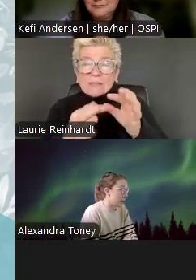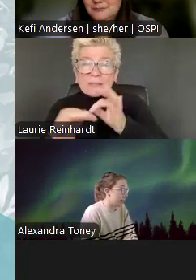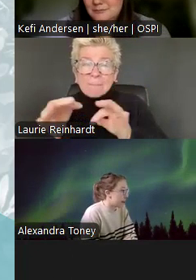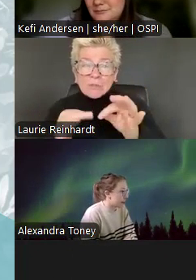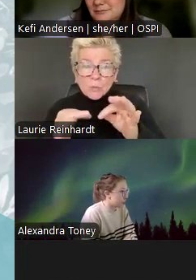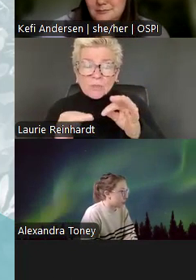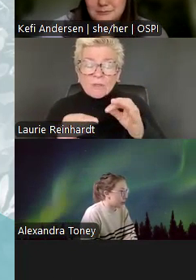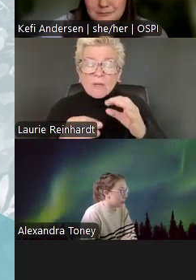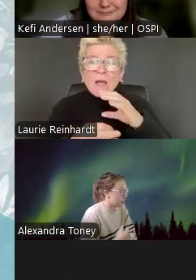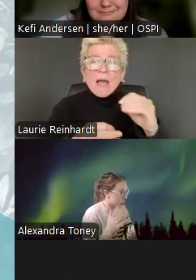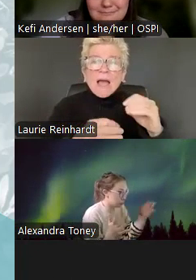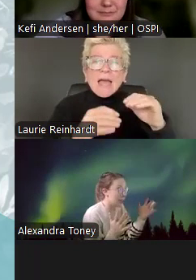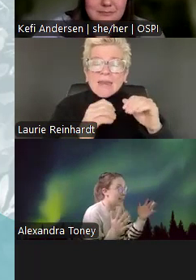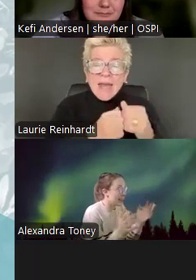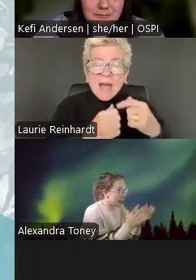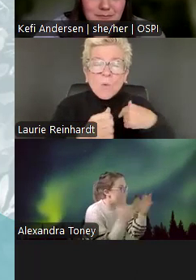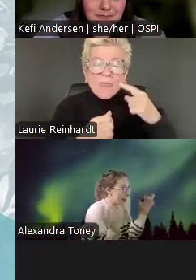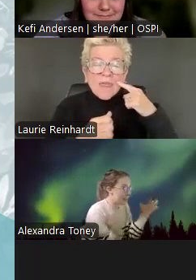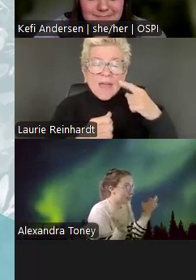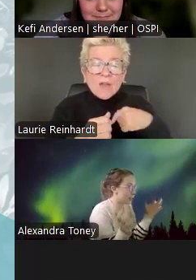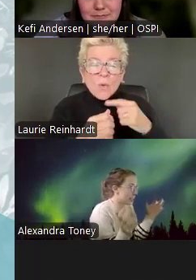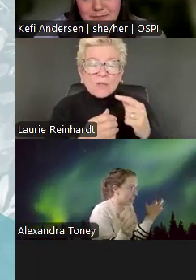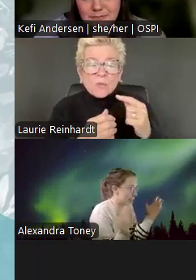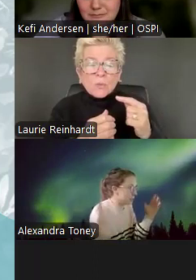going to like those out through kind of unpacking the learning standards